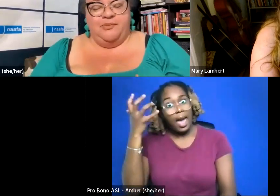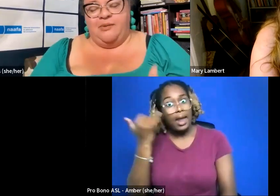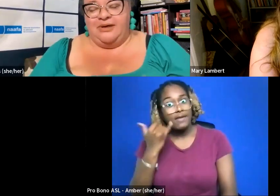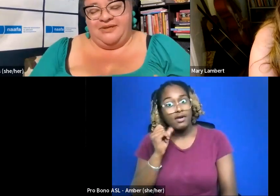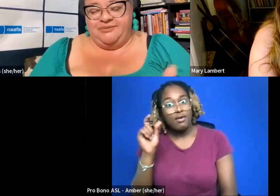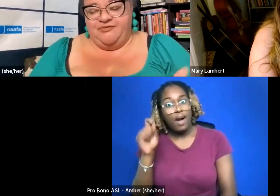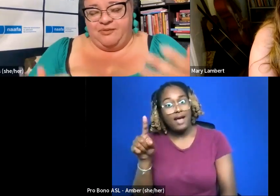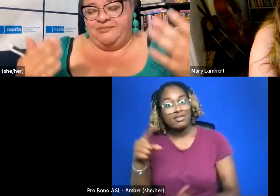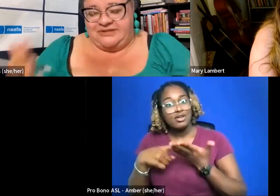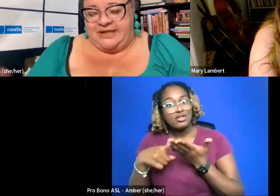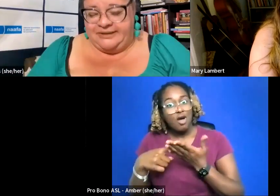more about what it meant to perform with Madonna.